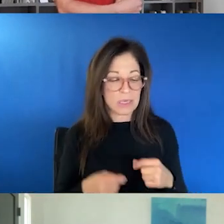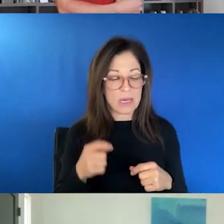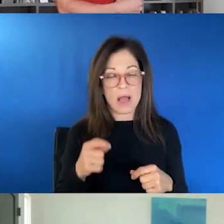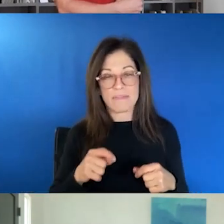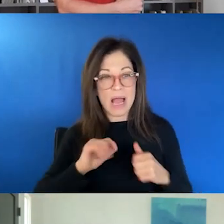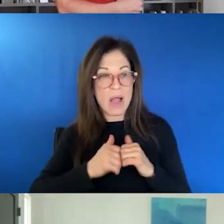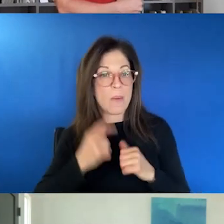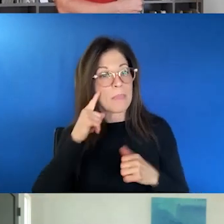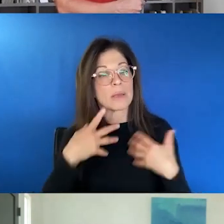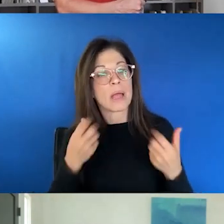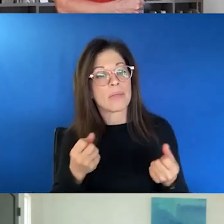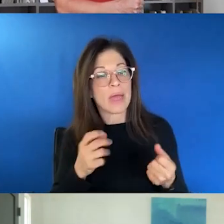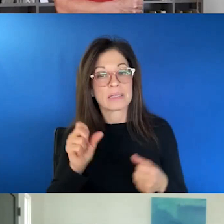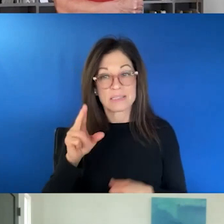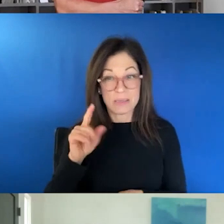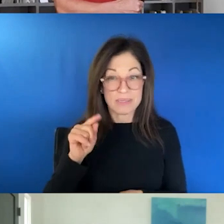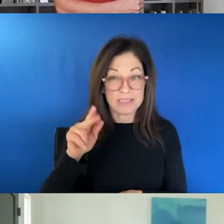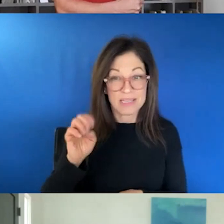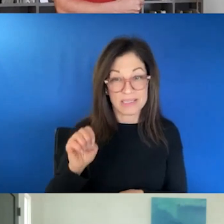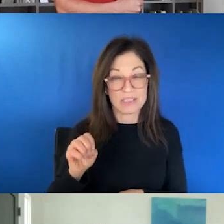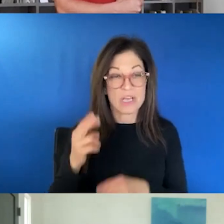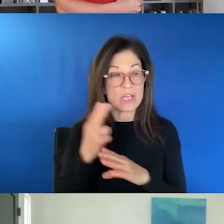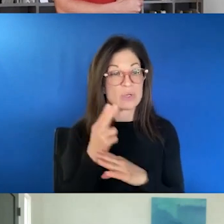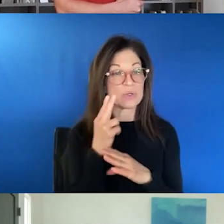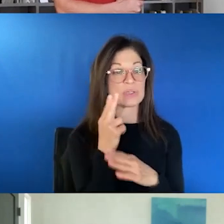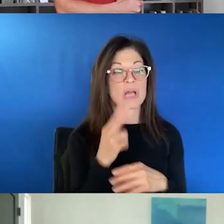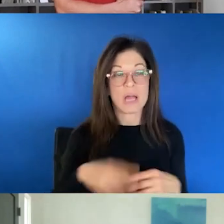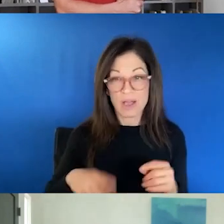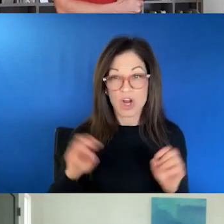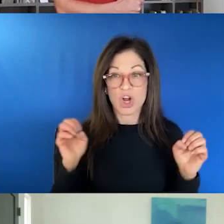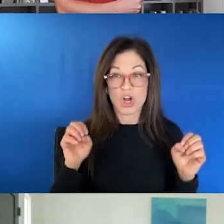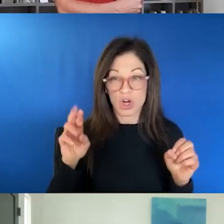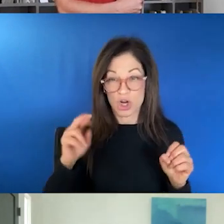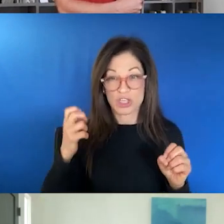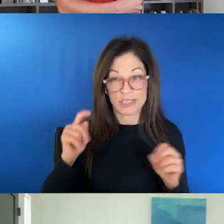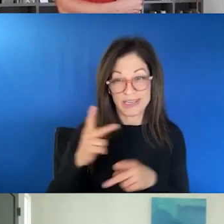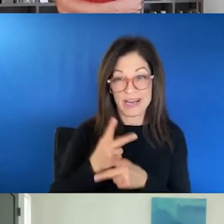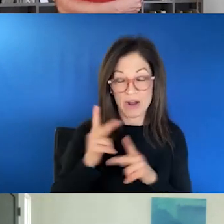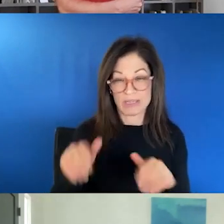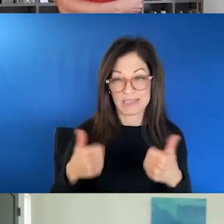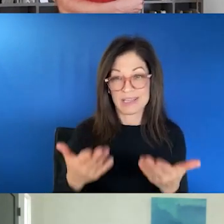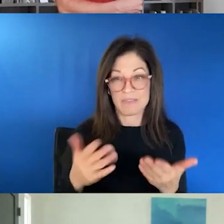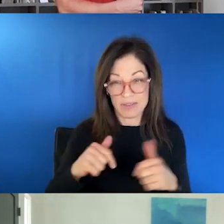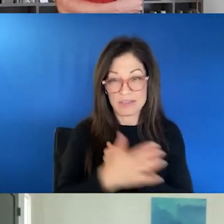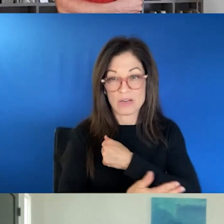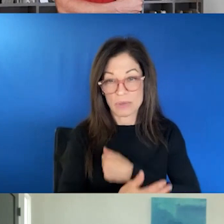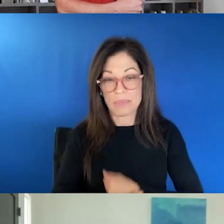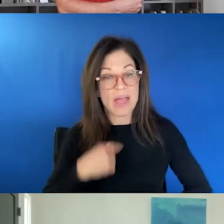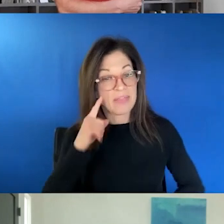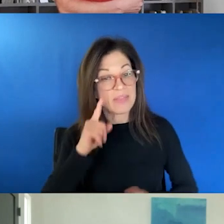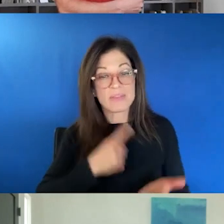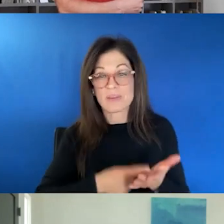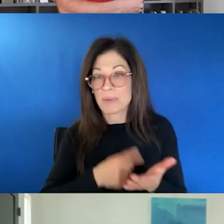HEALTH CARE IS DELIVERED IN THIS COUNTRY. I THINK HEARING FROM